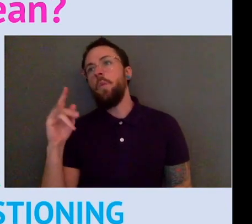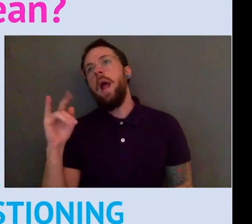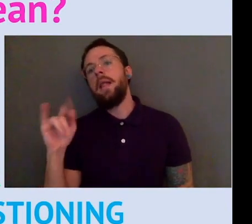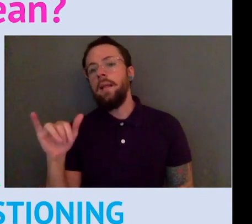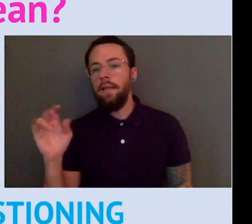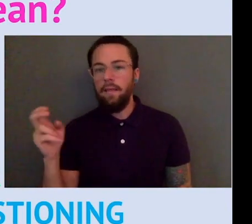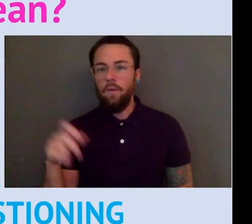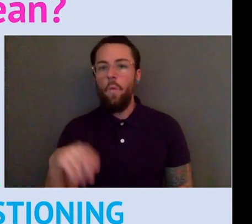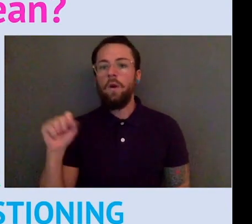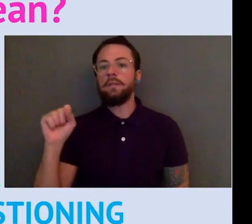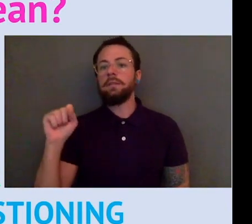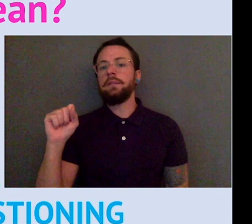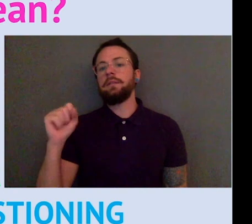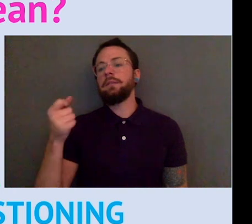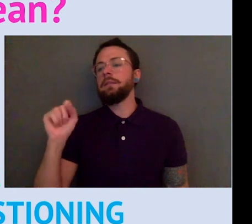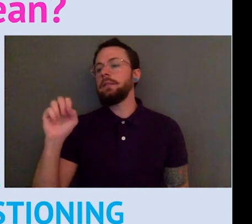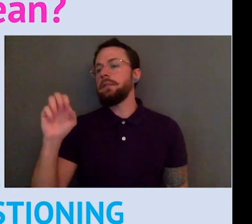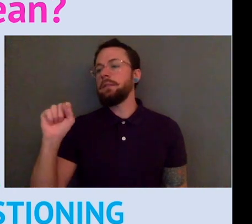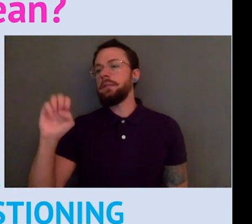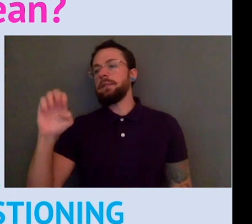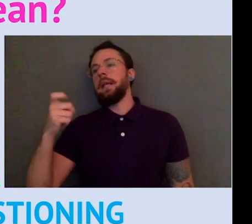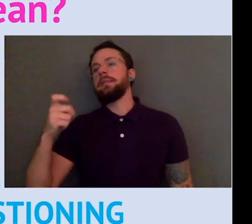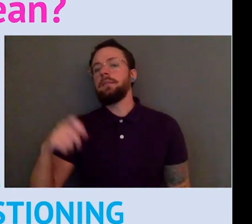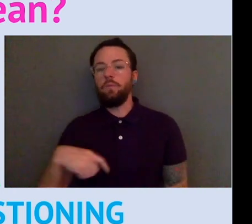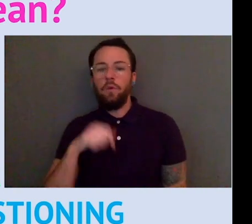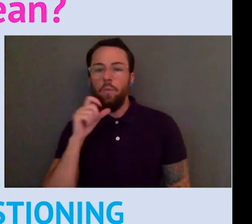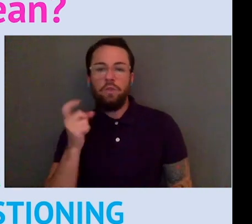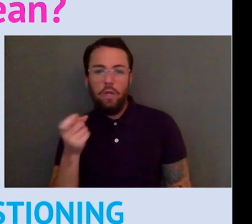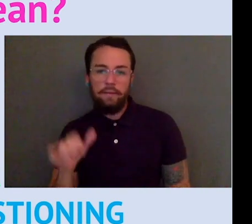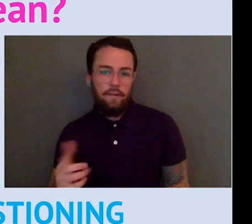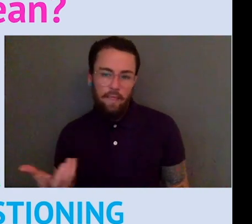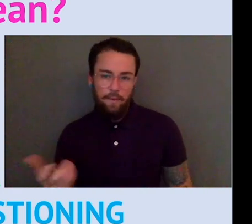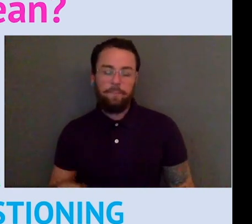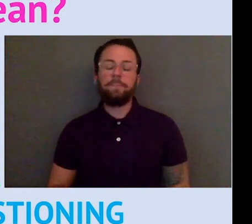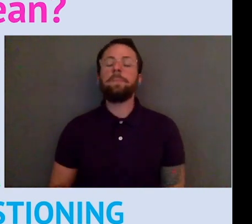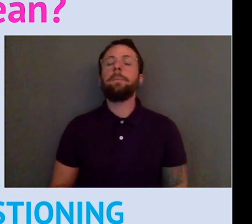sex, not our sexuality.